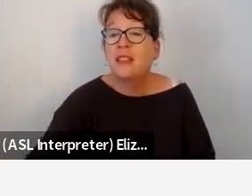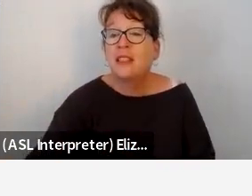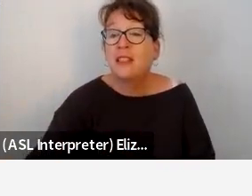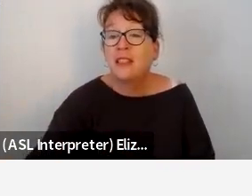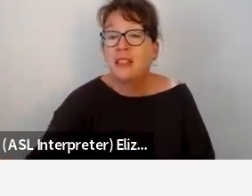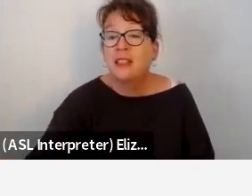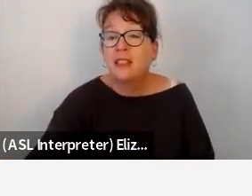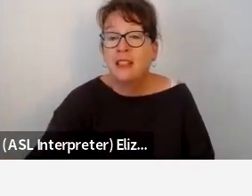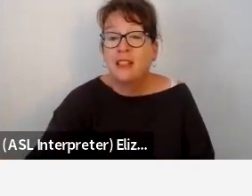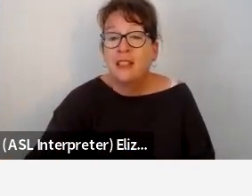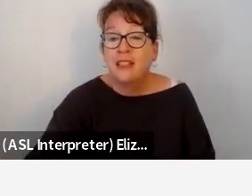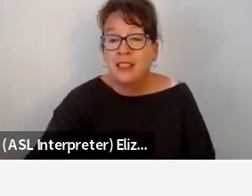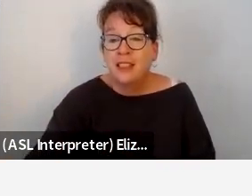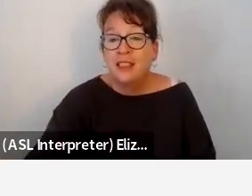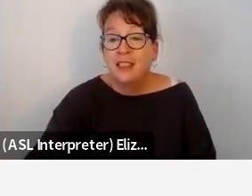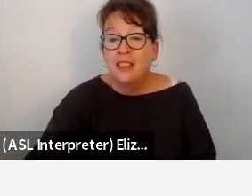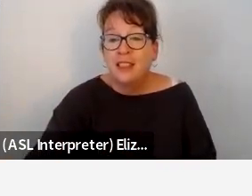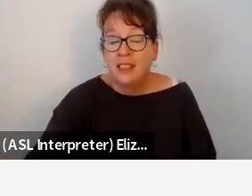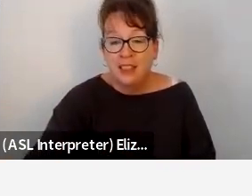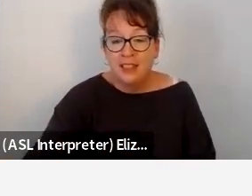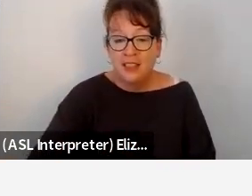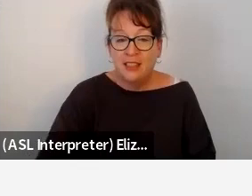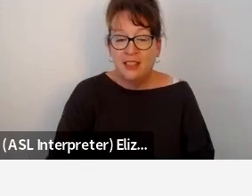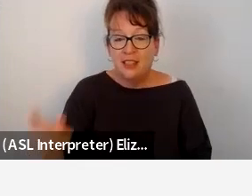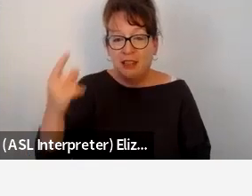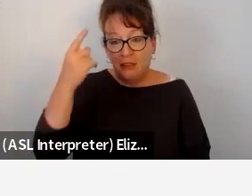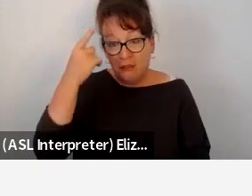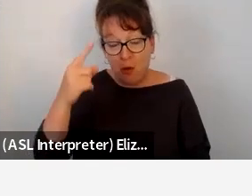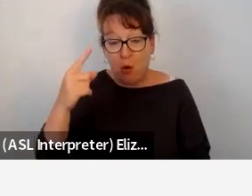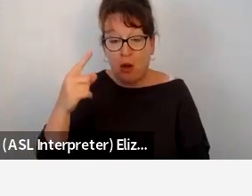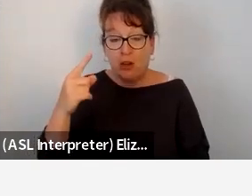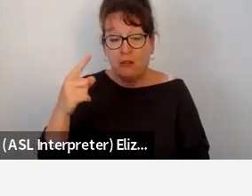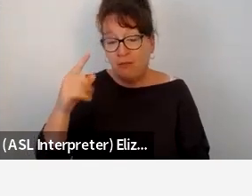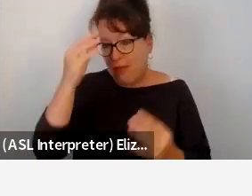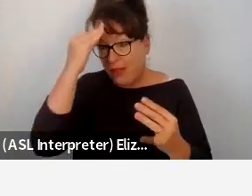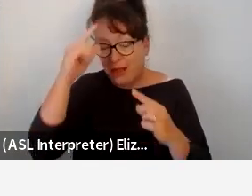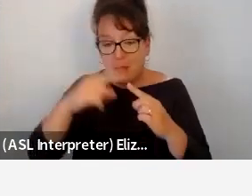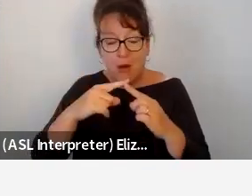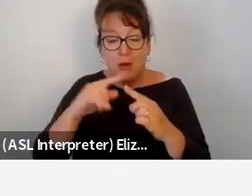Lauren, we got a question. Sorry. Is someone else talking? Go ahead. This is Lauren.